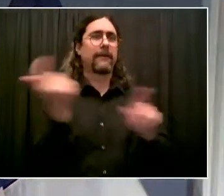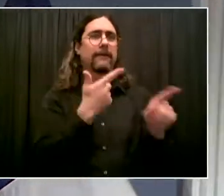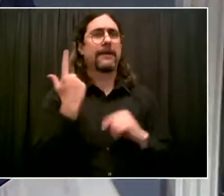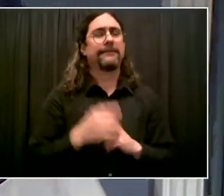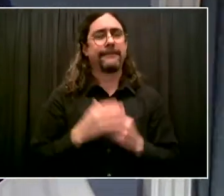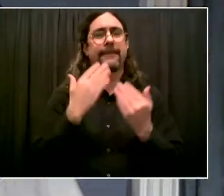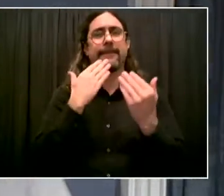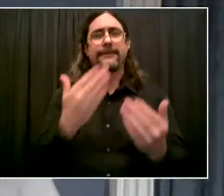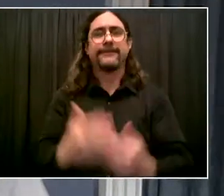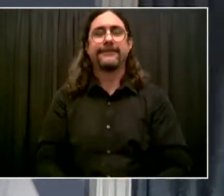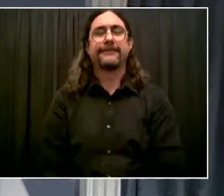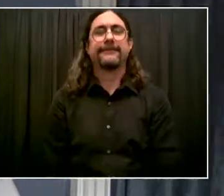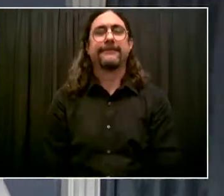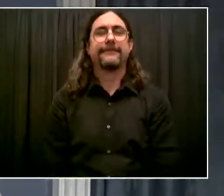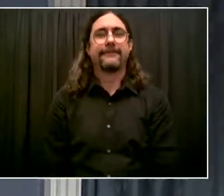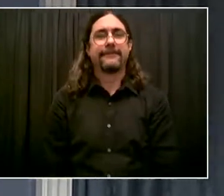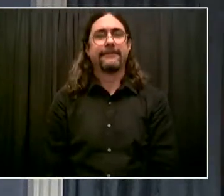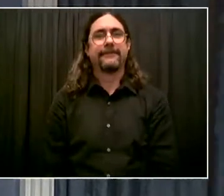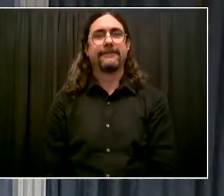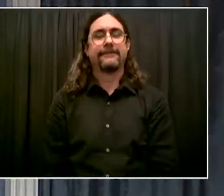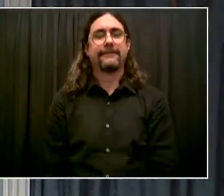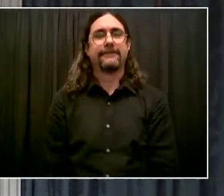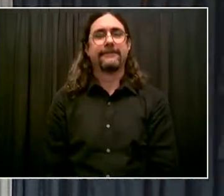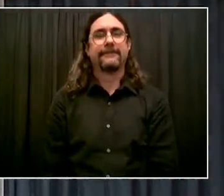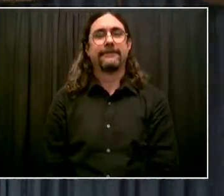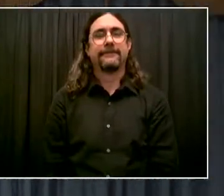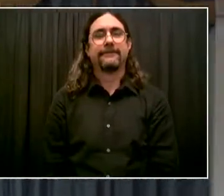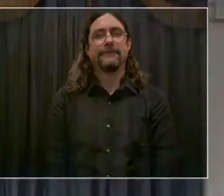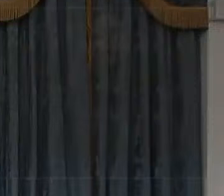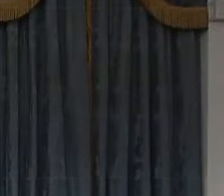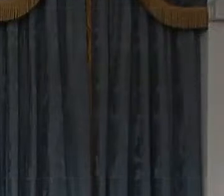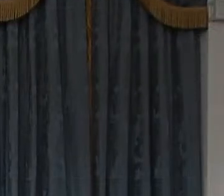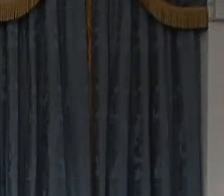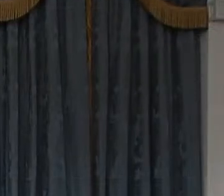REREVECORY FOR L AL OF US. THAT IS WHAT WE WILL ACHIEVE. THANK YOU EVERYONE.